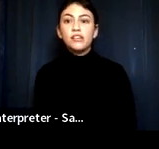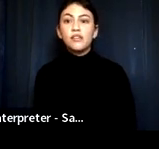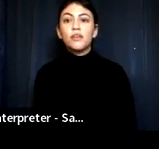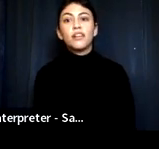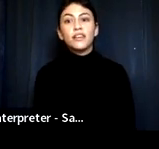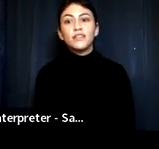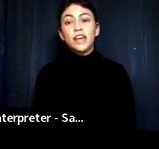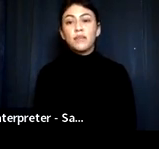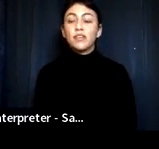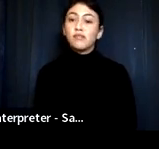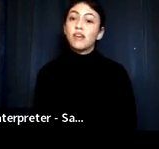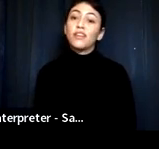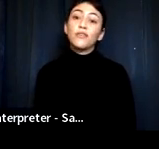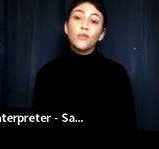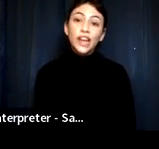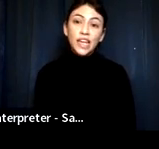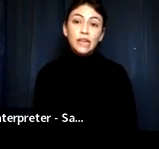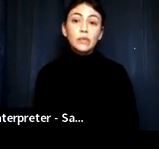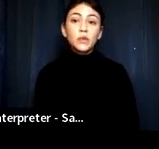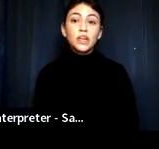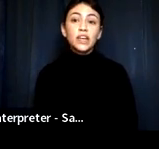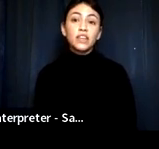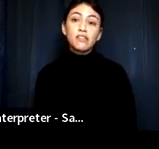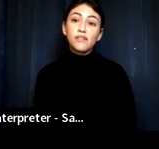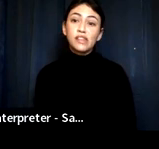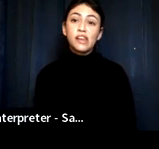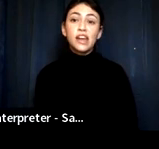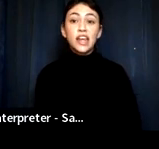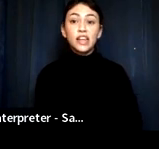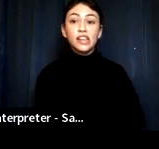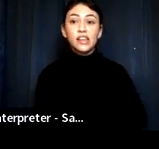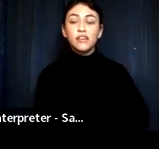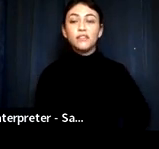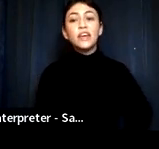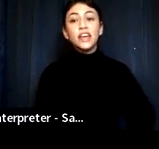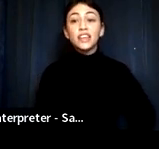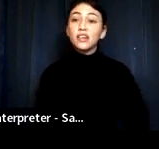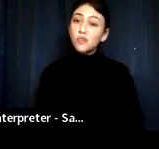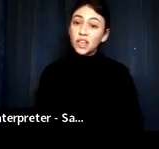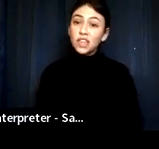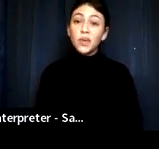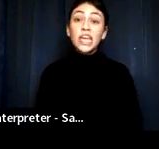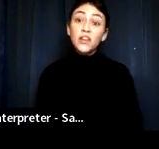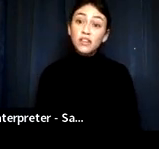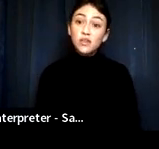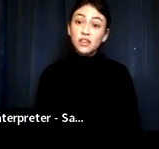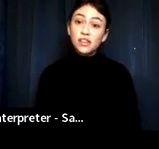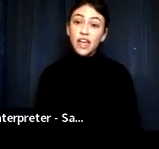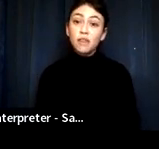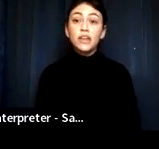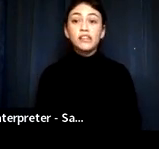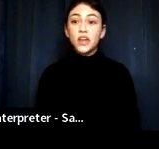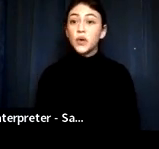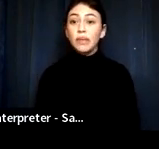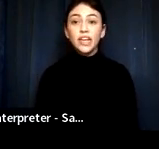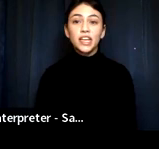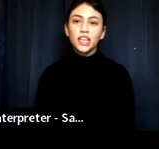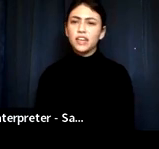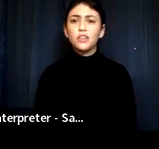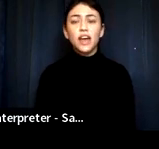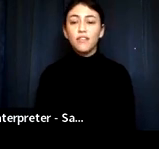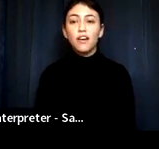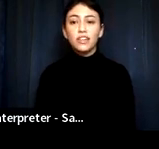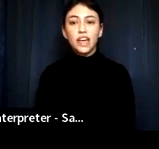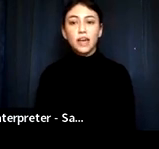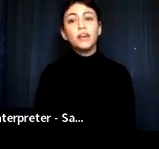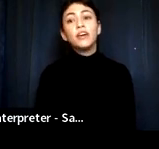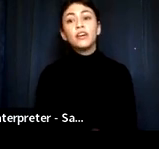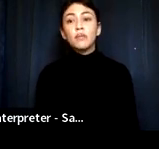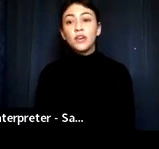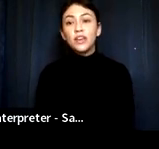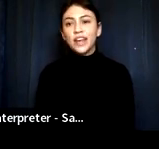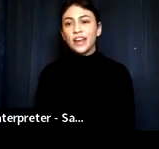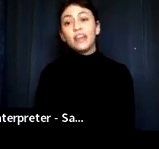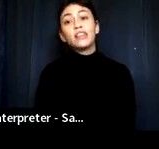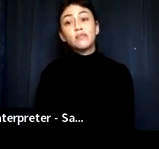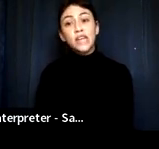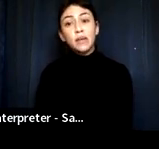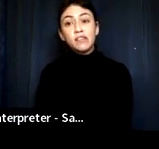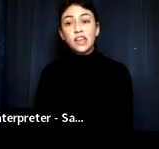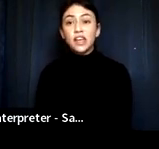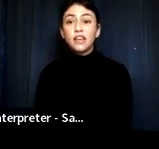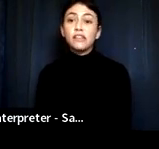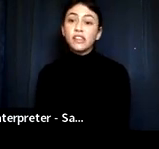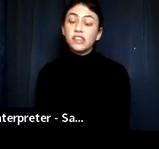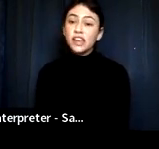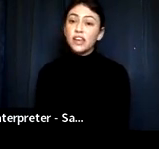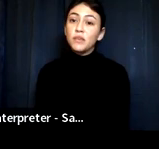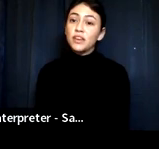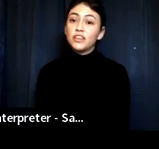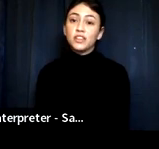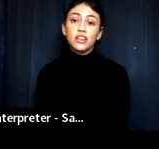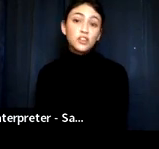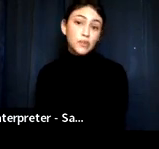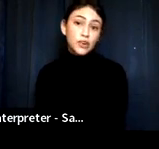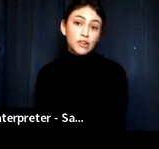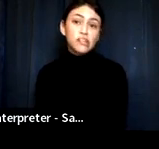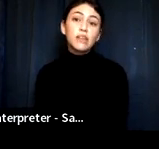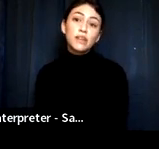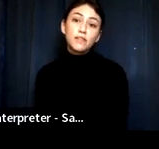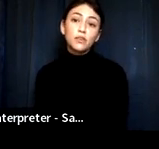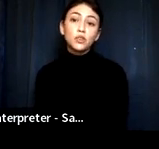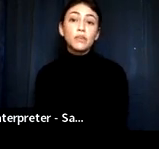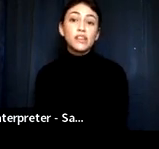So a lot of time. There's a lot of eating in between getting the services that I need, instead of getting things quickly, the way hearing students can because they go immediately and don't have a hard time communicating and then sometimes getting facilitating communication like interpreters can be difficult to because there's that